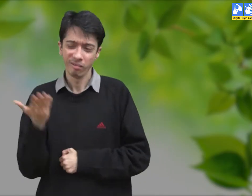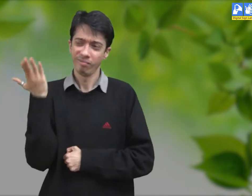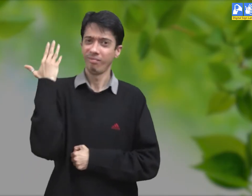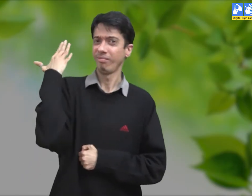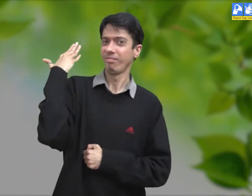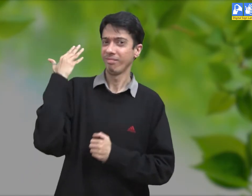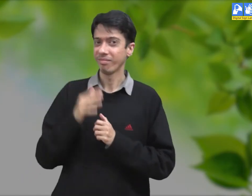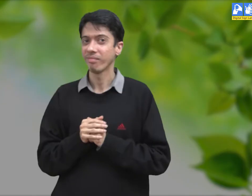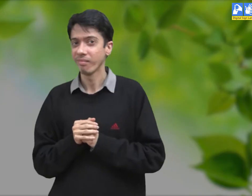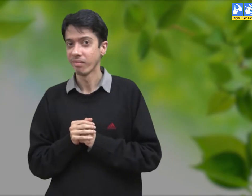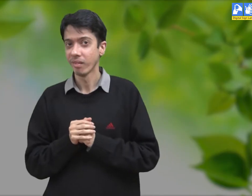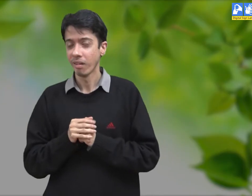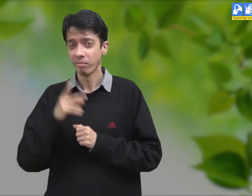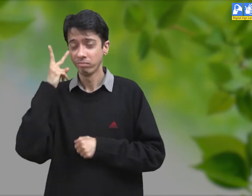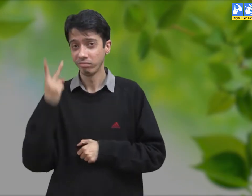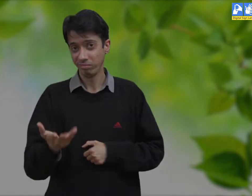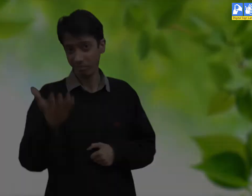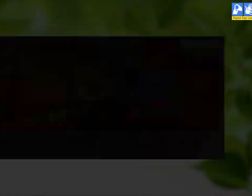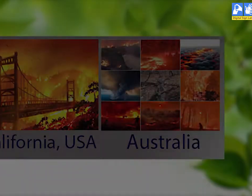It was a recent incident. Let's see here.